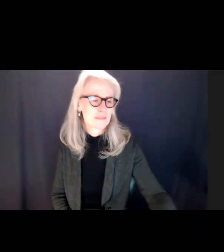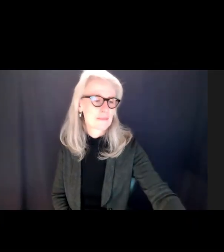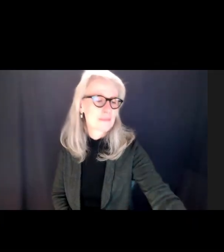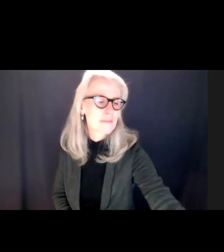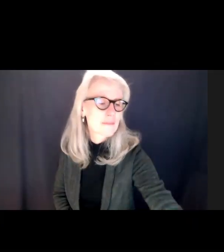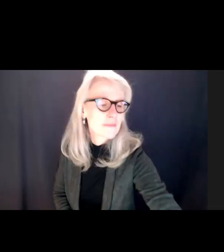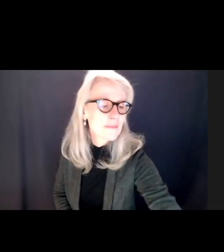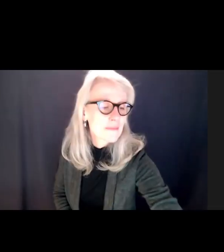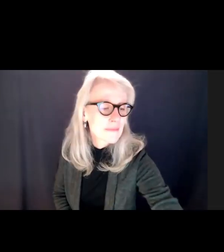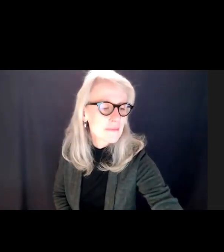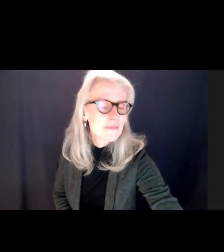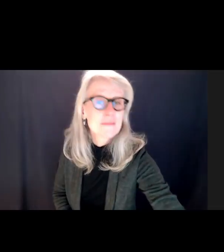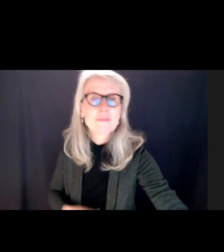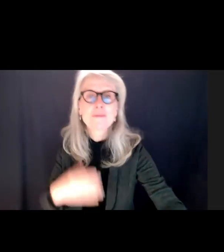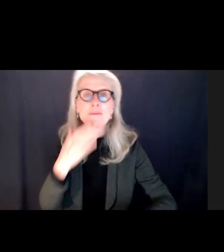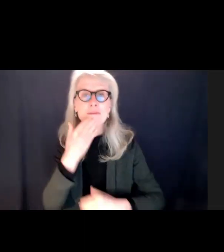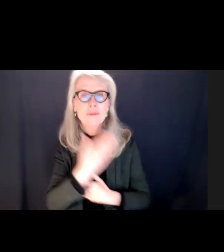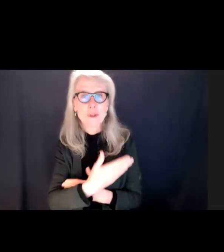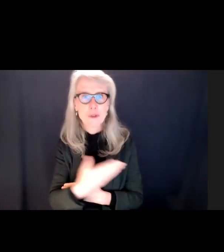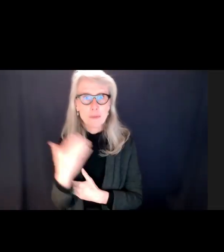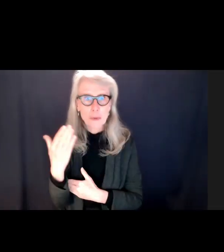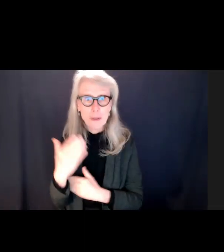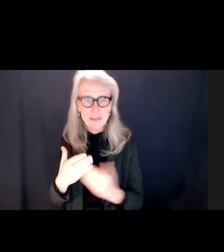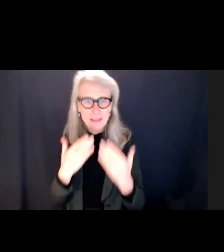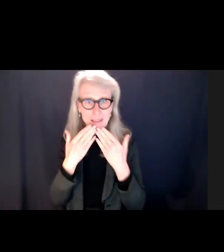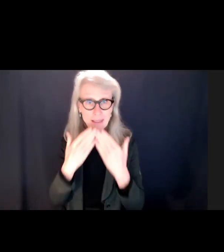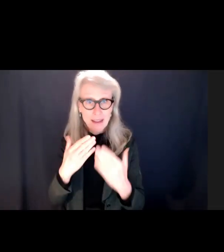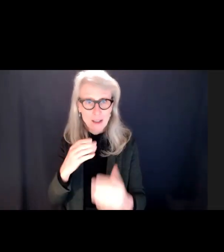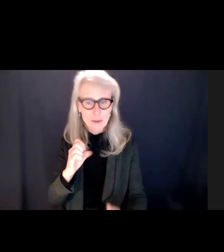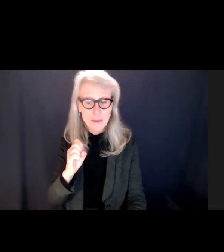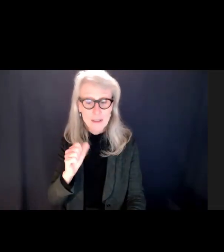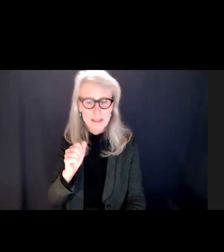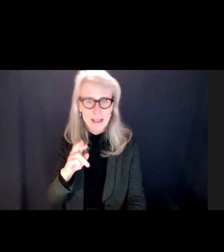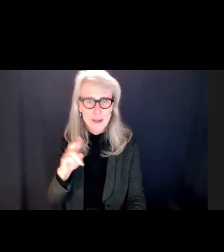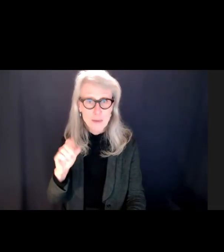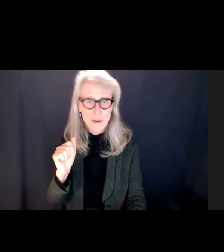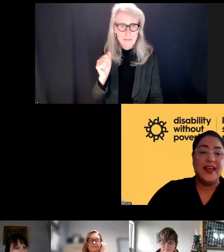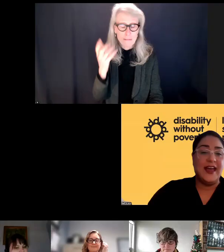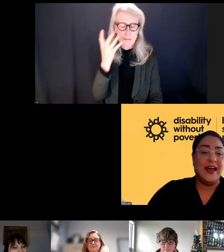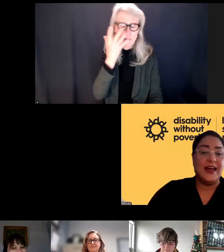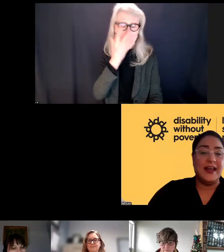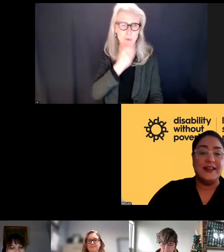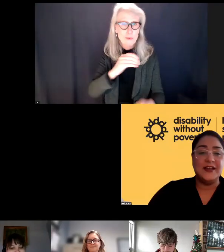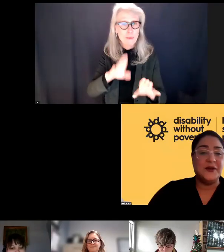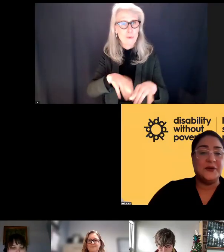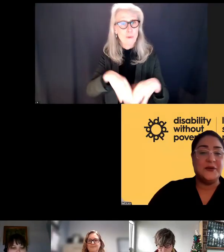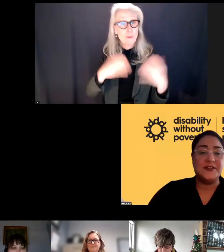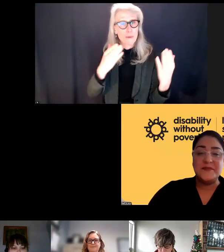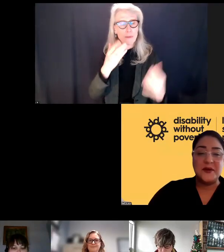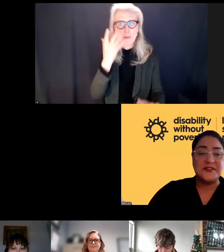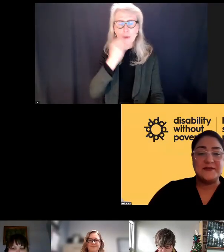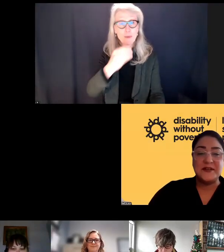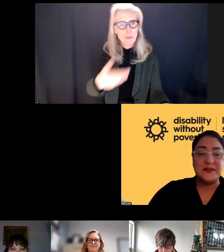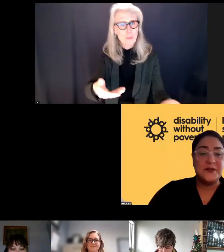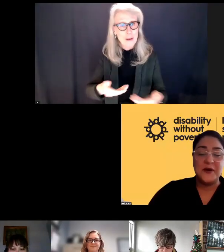Good morning and thank you Sandra for that beautiful blessing and welcome. Hello symposium